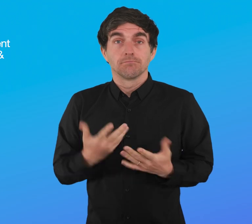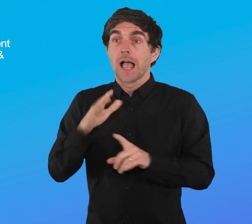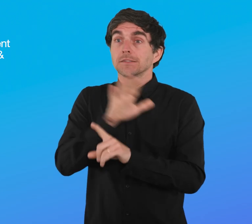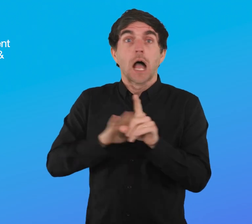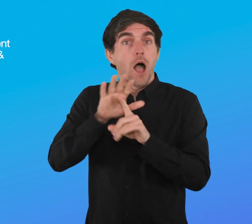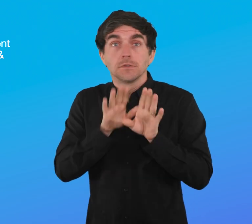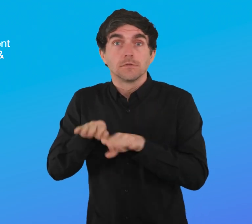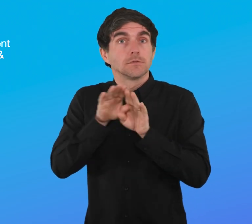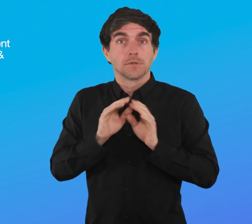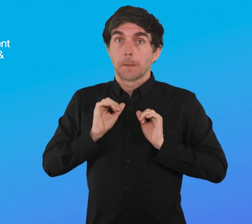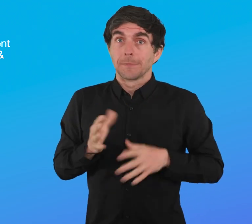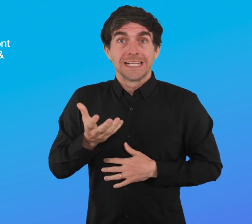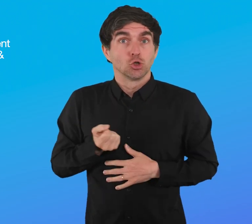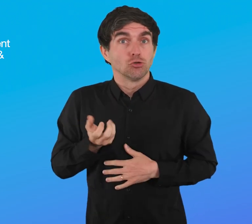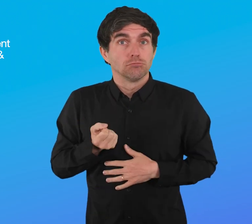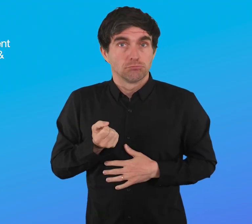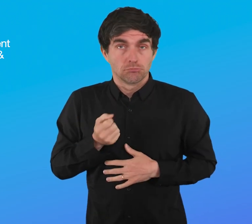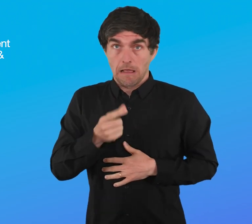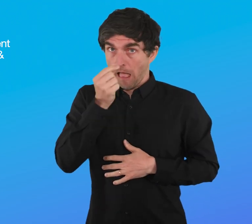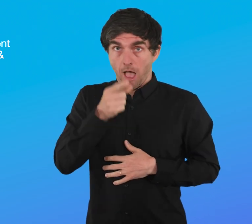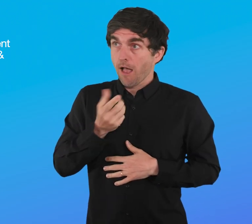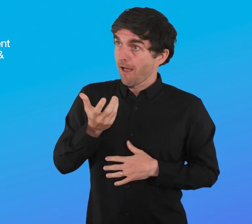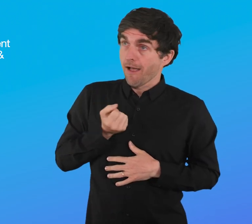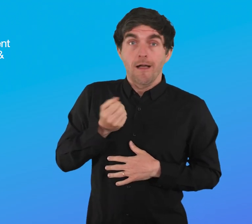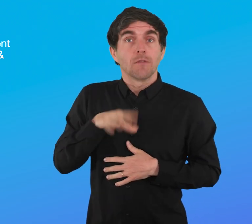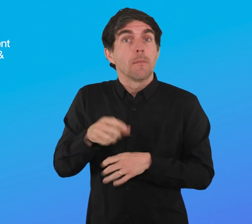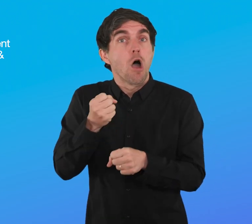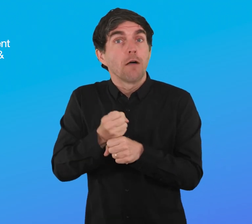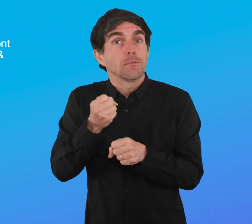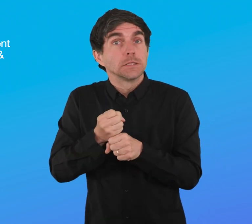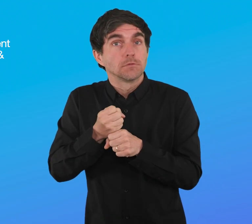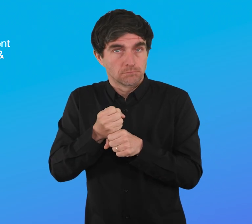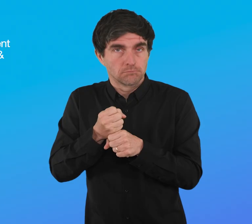A State Pension is money you may be able to get from the government.